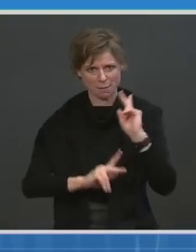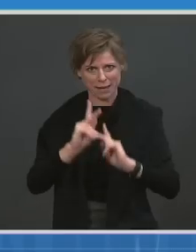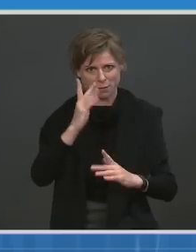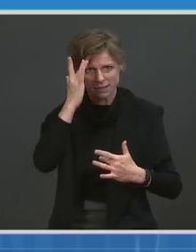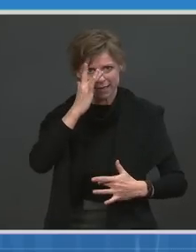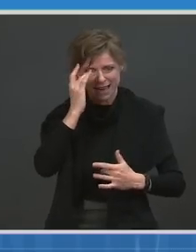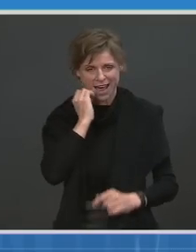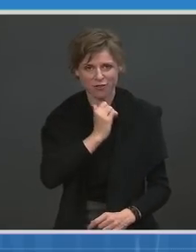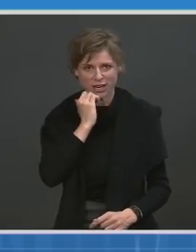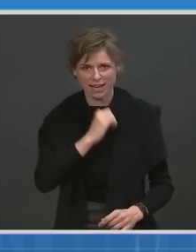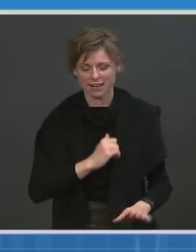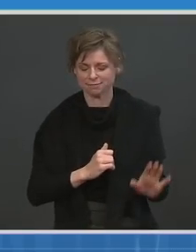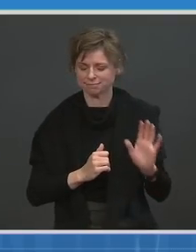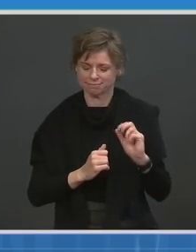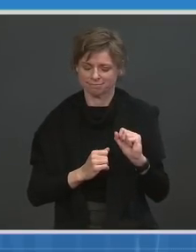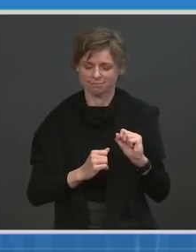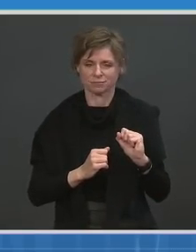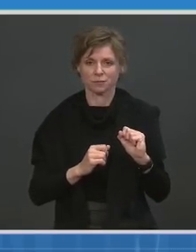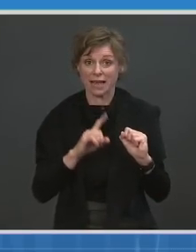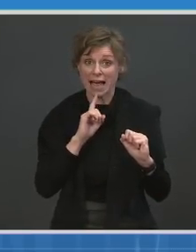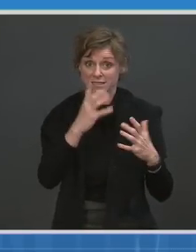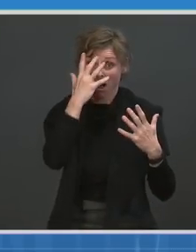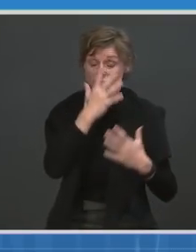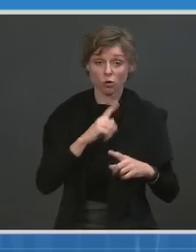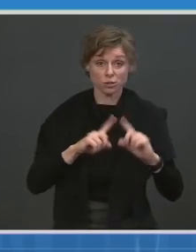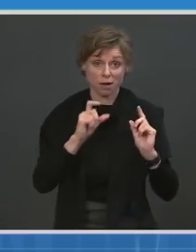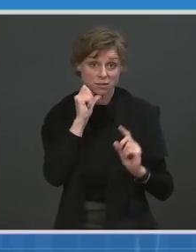So it is unfortunate but not surprising to me